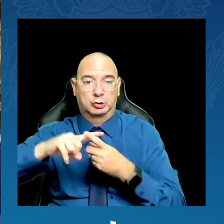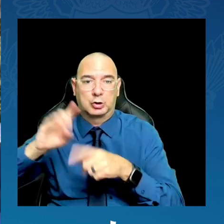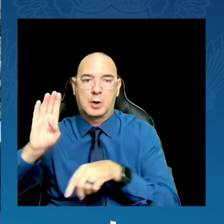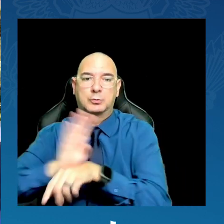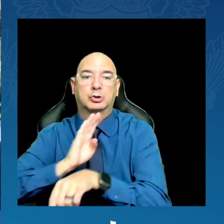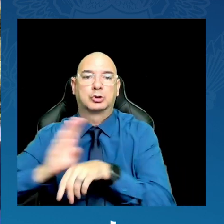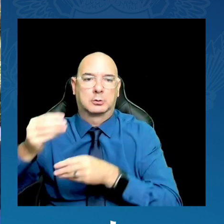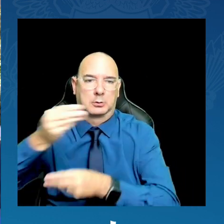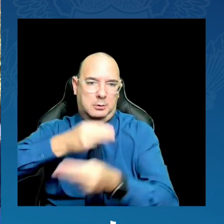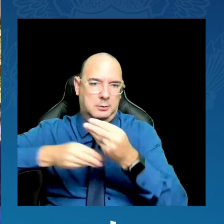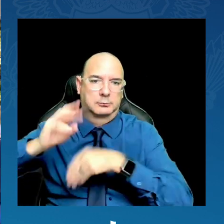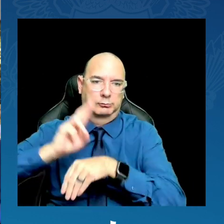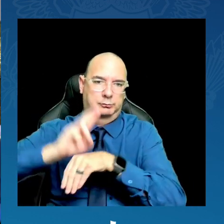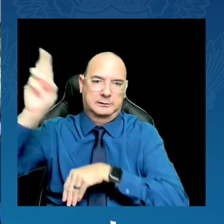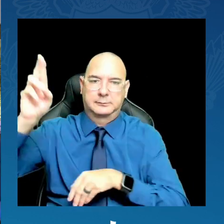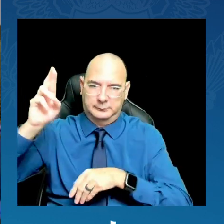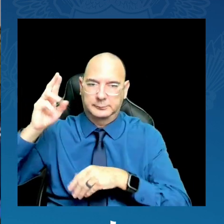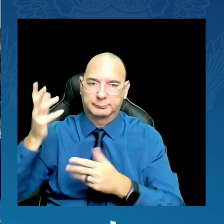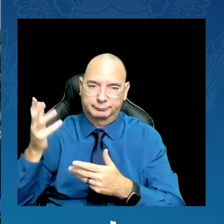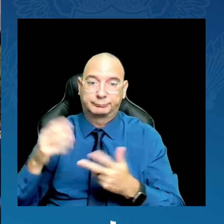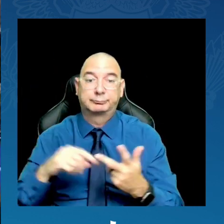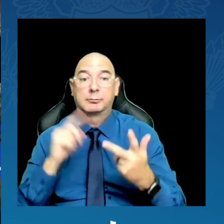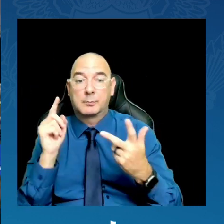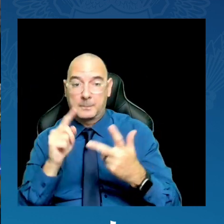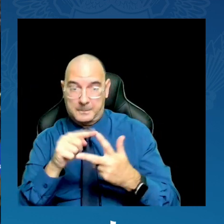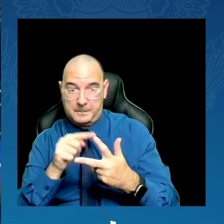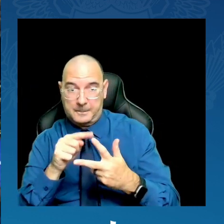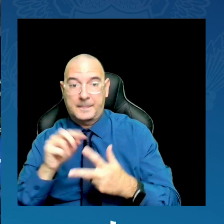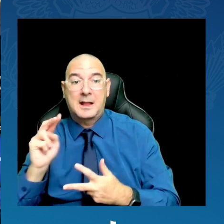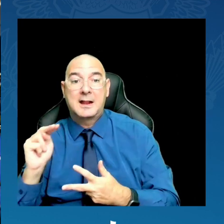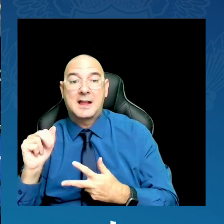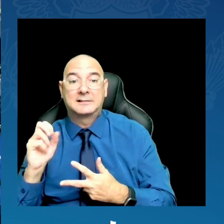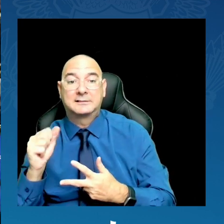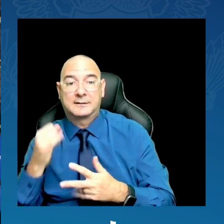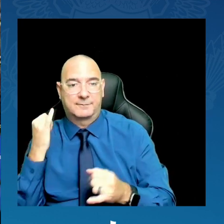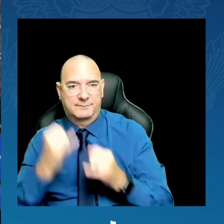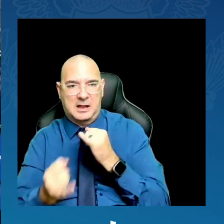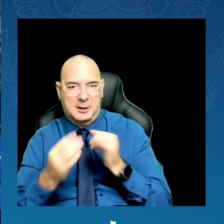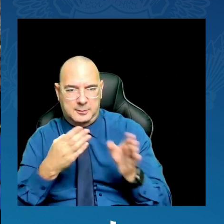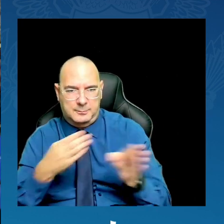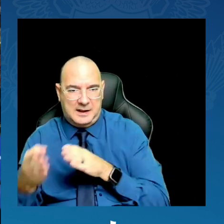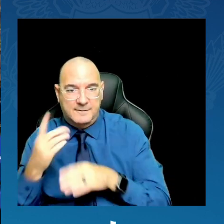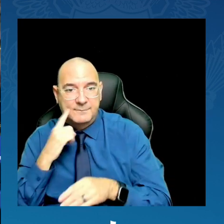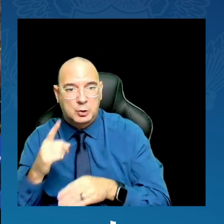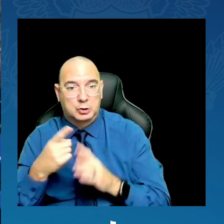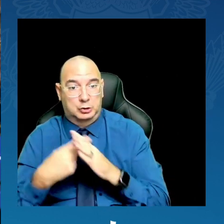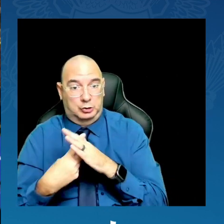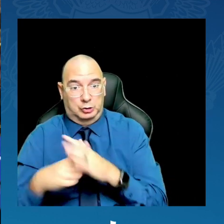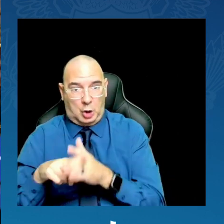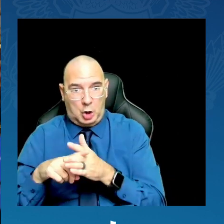Two, that NASA will finalize a plan for an initial lunar surface architecture